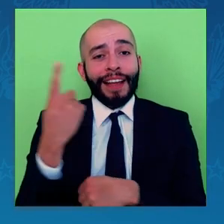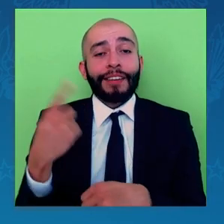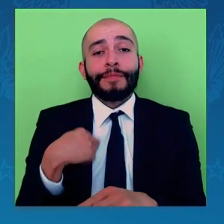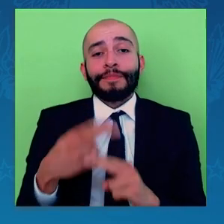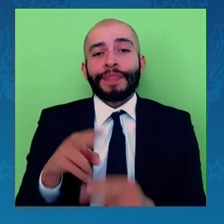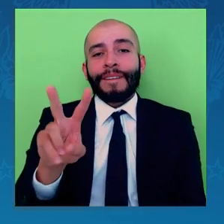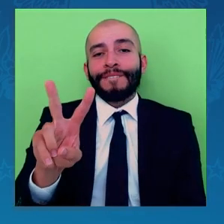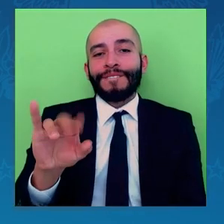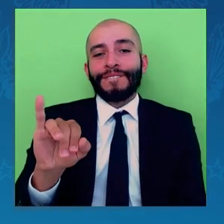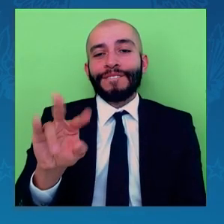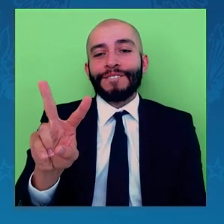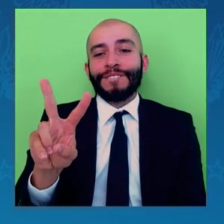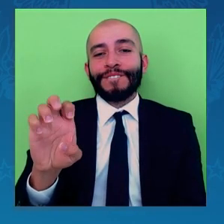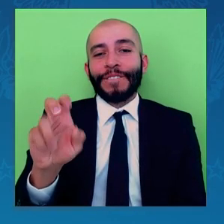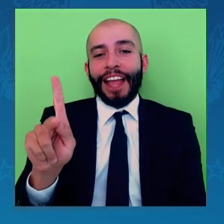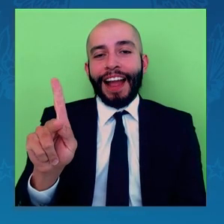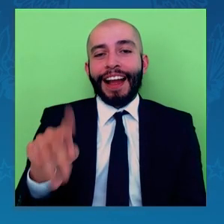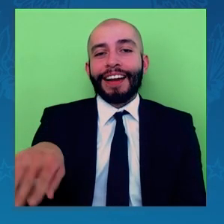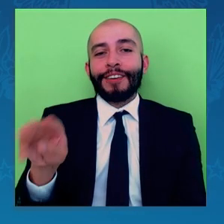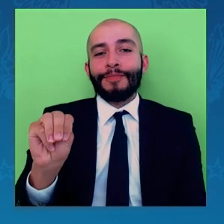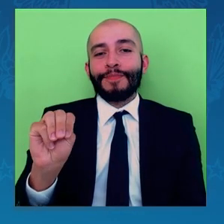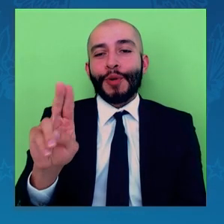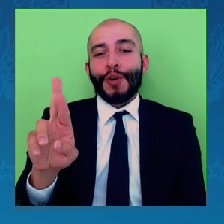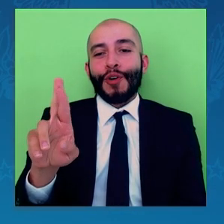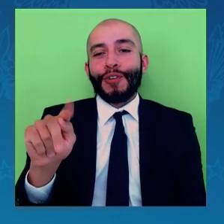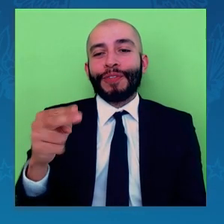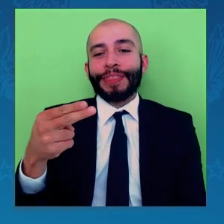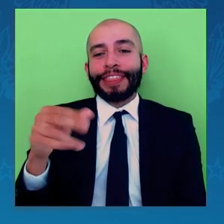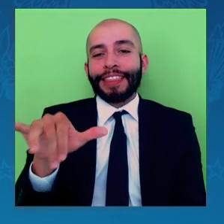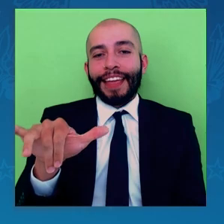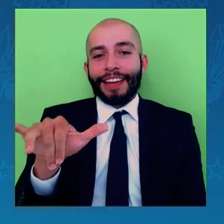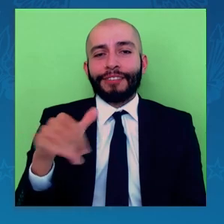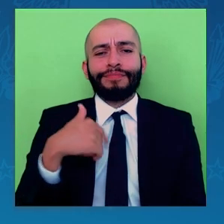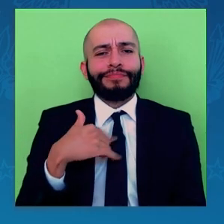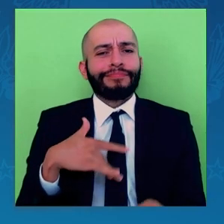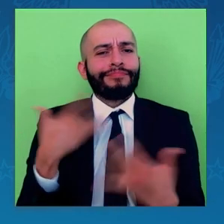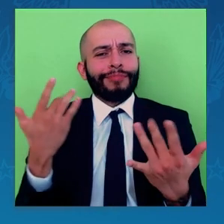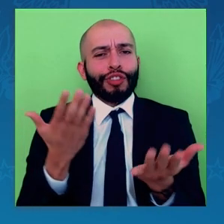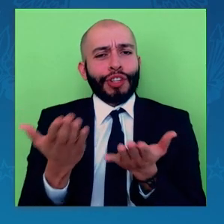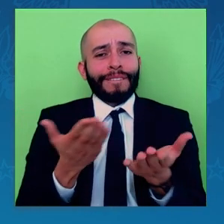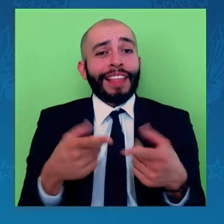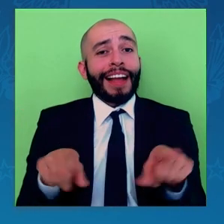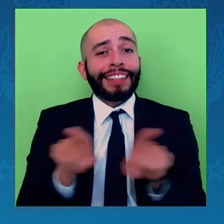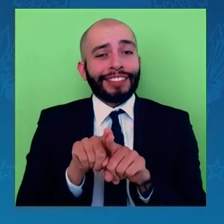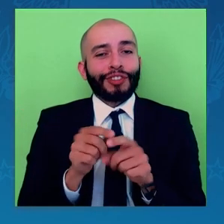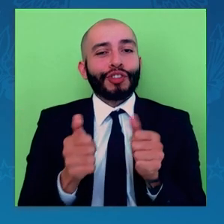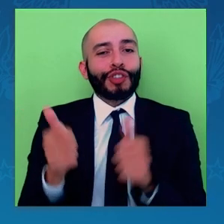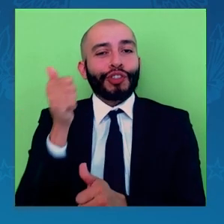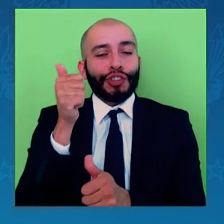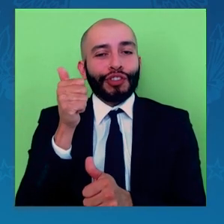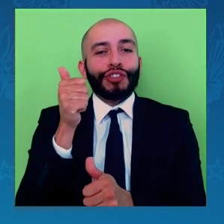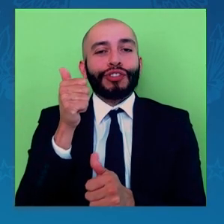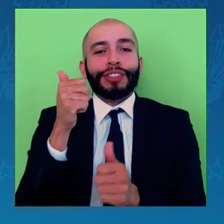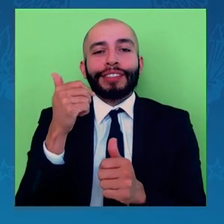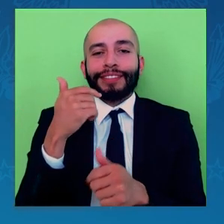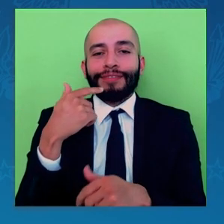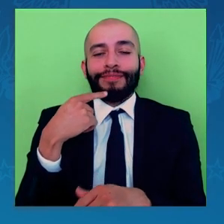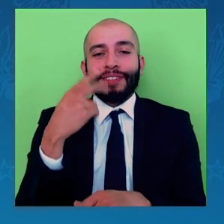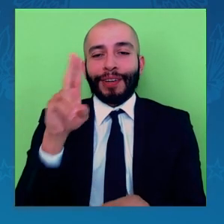as surgeon general of the United States, and I want to tell you I came to medicine and to this job drawing for my inspiration